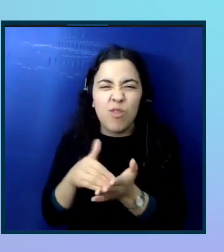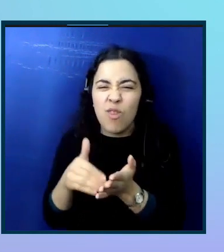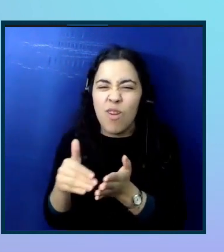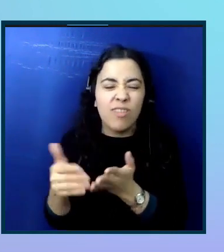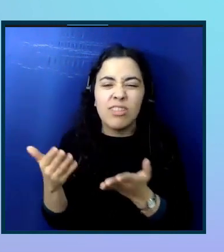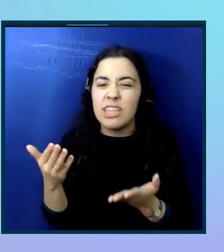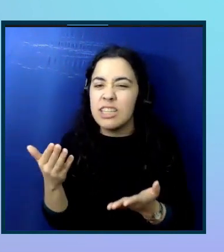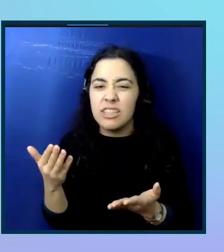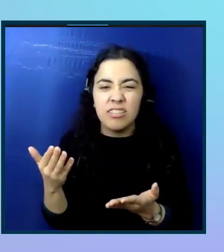That is overlapping the green.